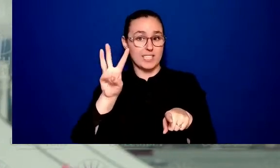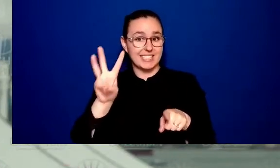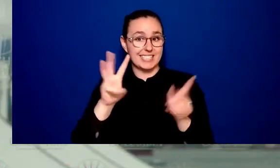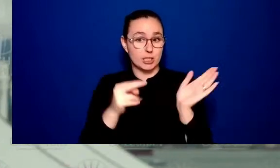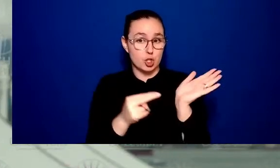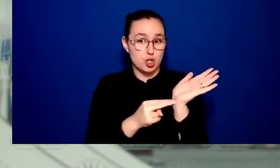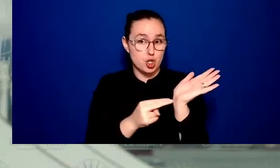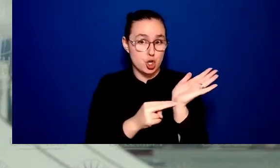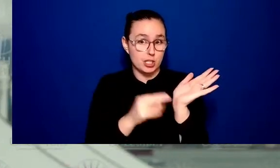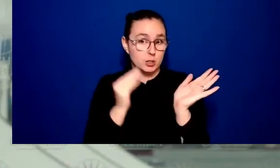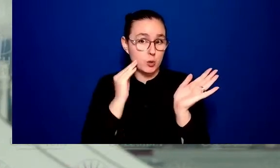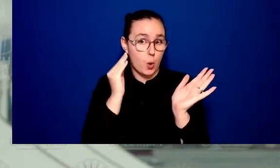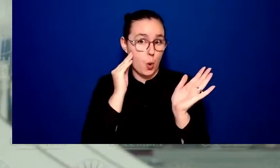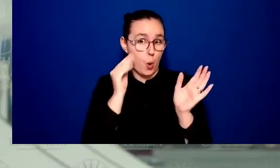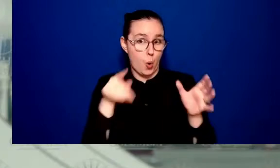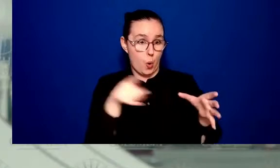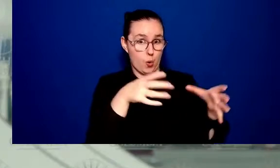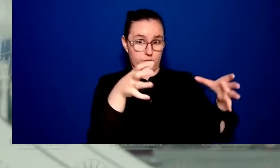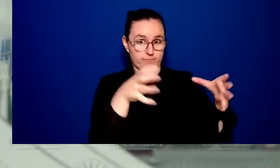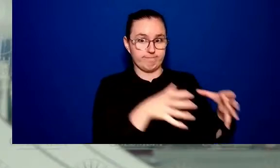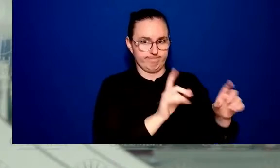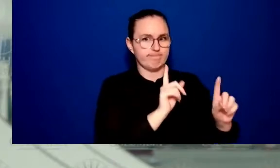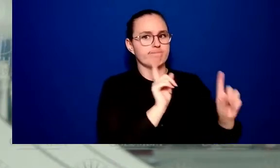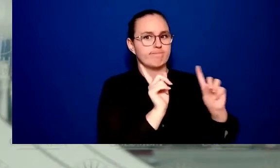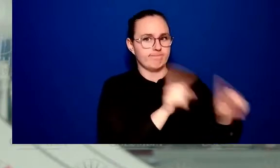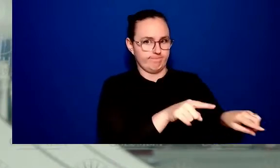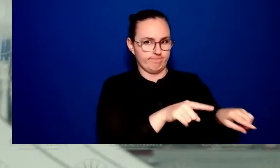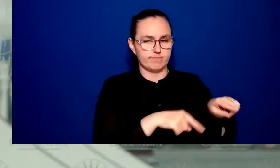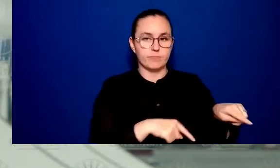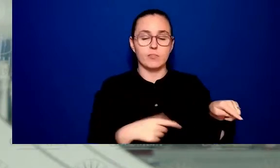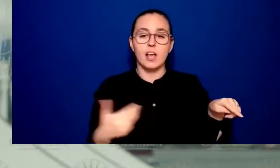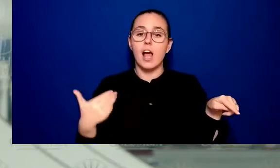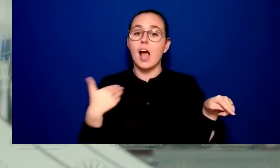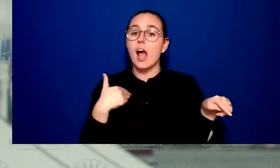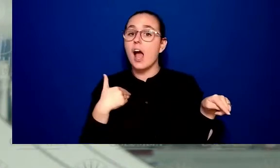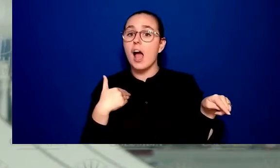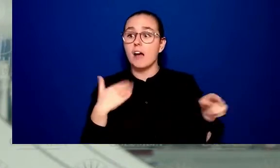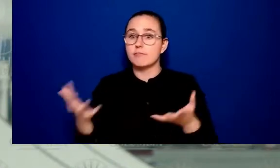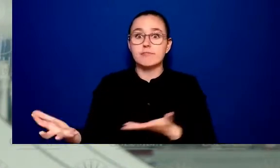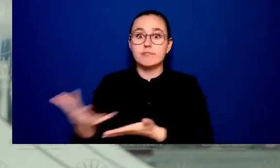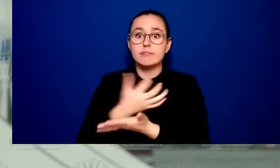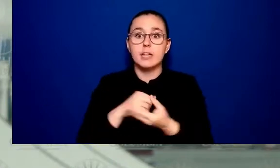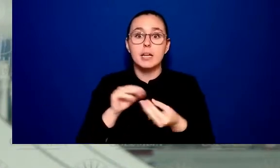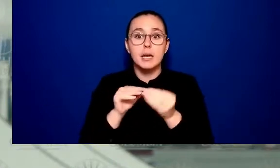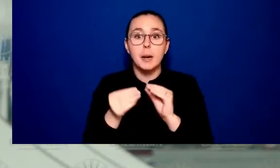covered by the order. We have the data for 542. We're working with the other four care homes.